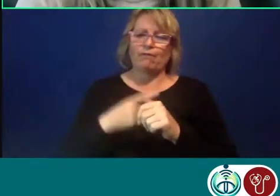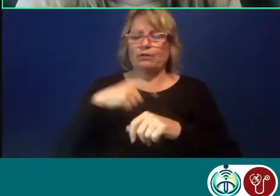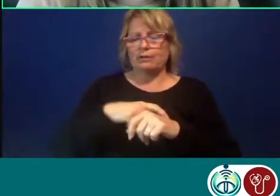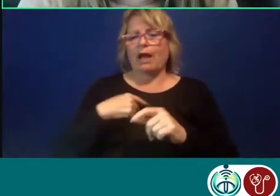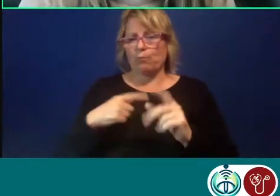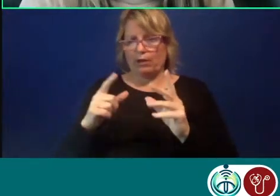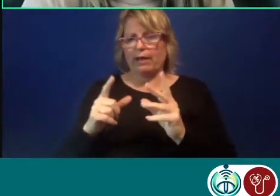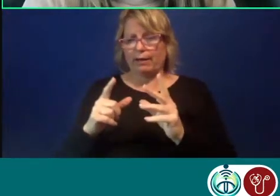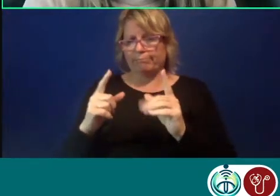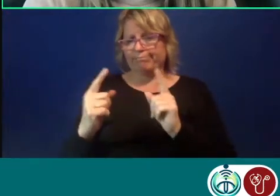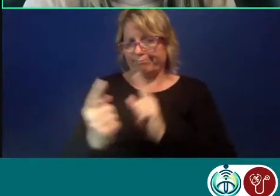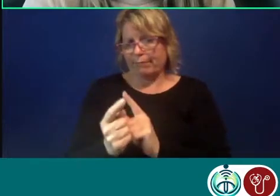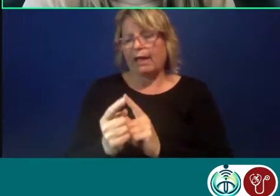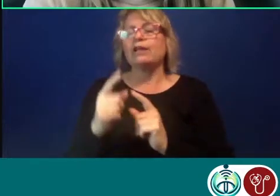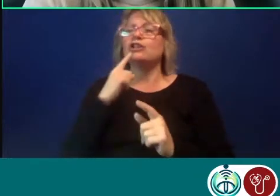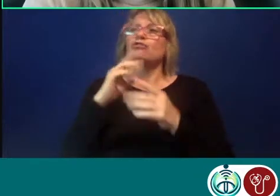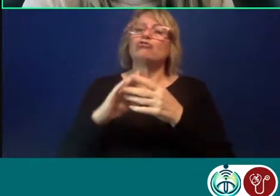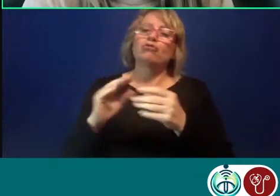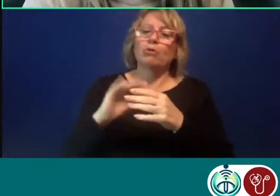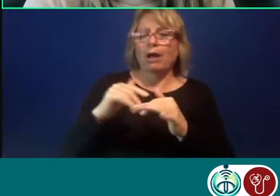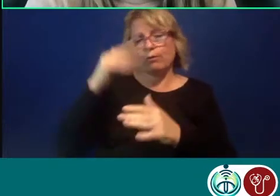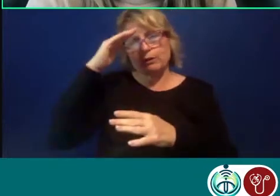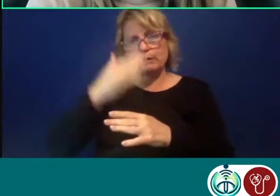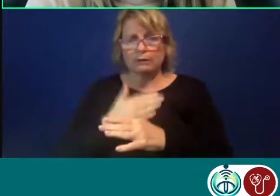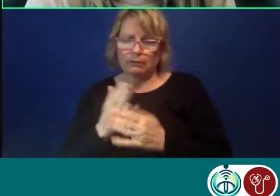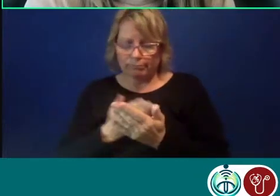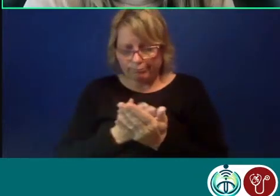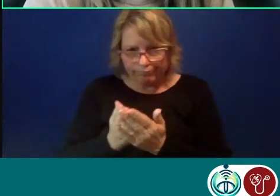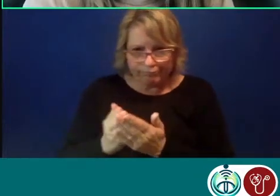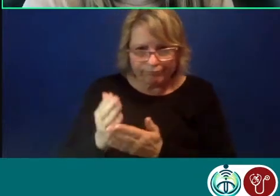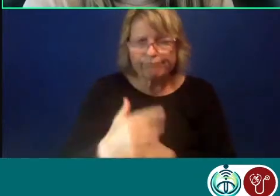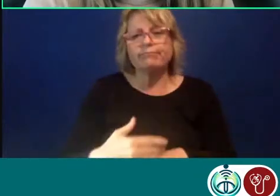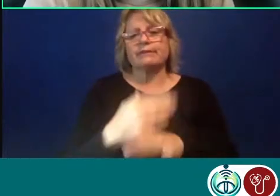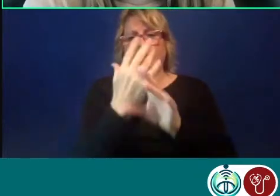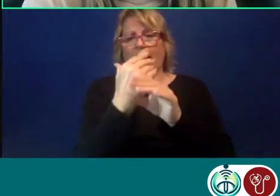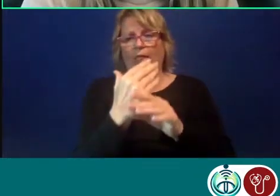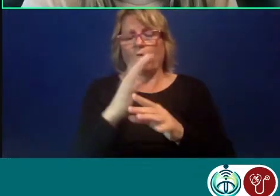And she shared a story about how her son was navigating a telehealth appointment earlier,